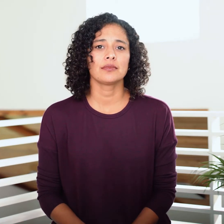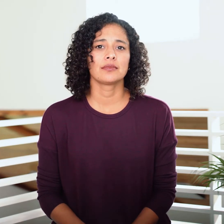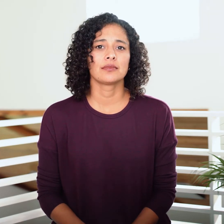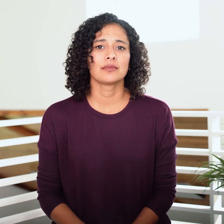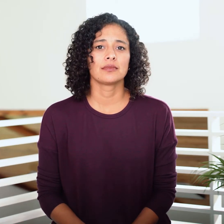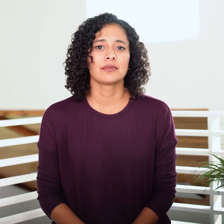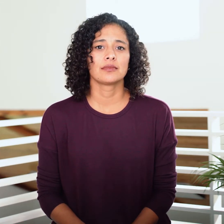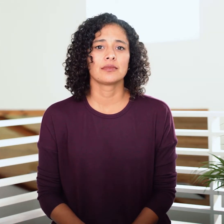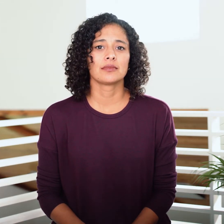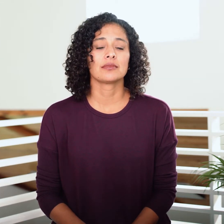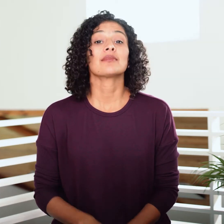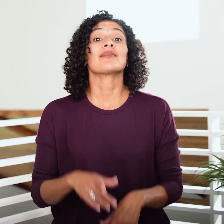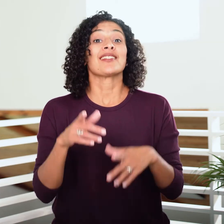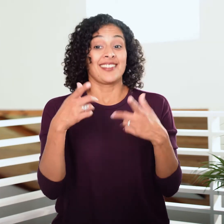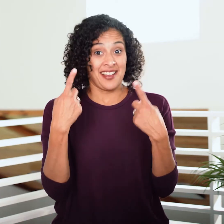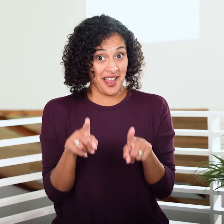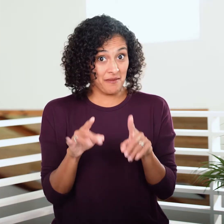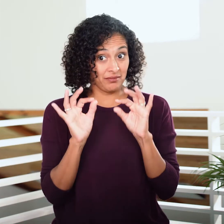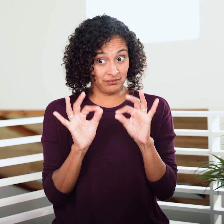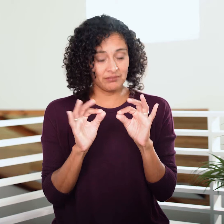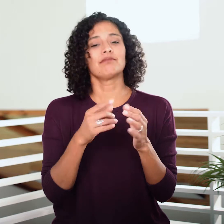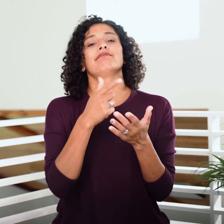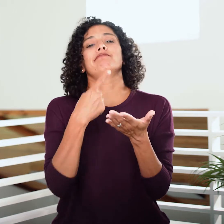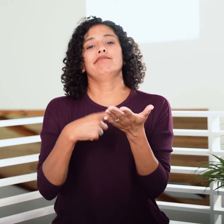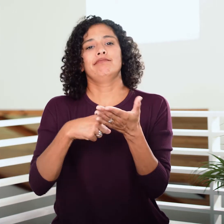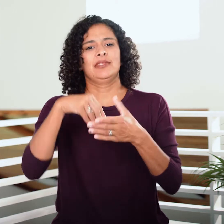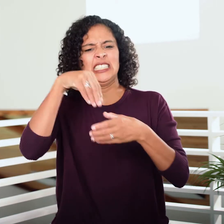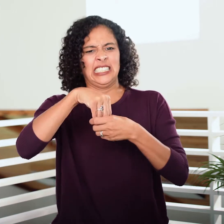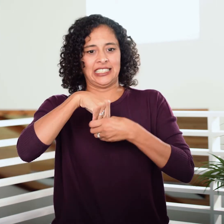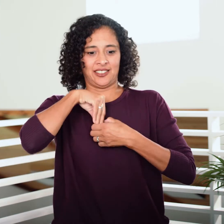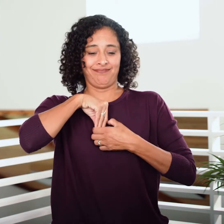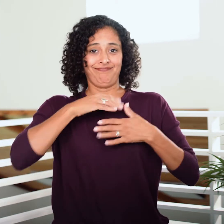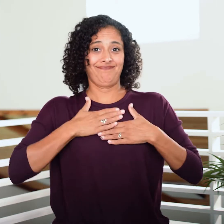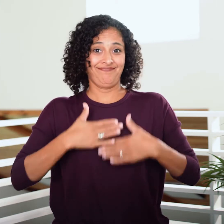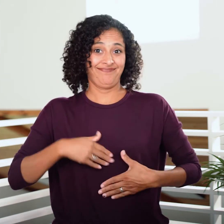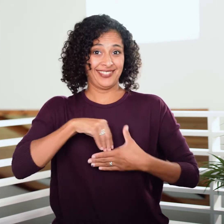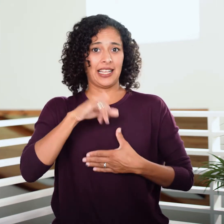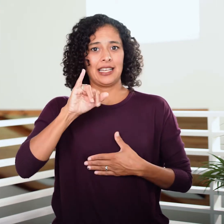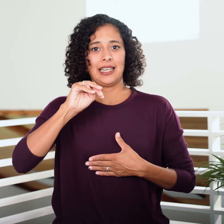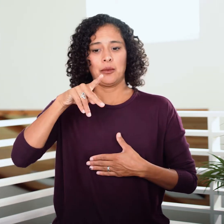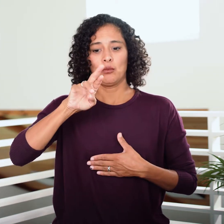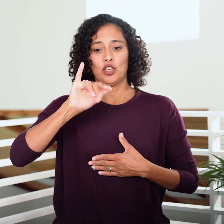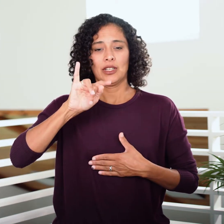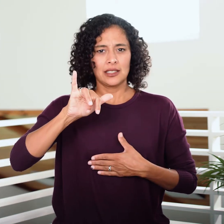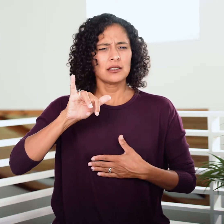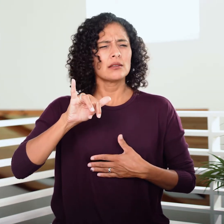Then He addresses internal impurity,